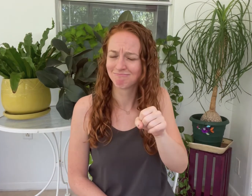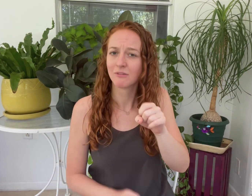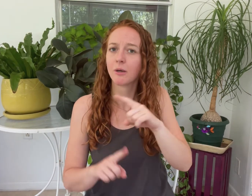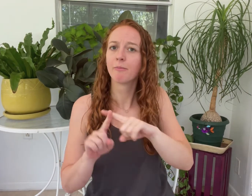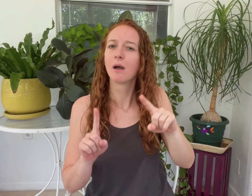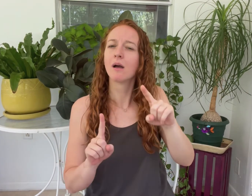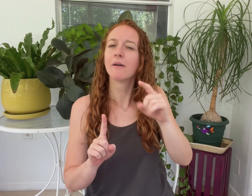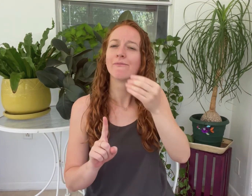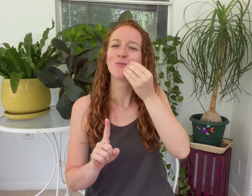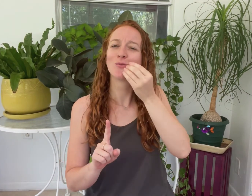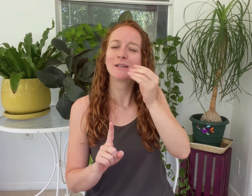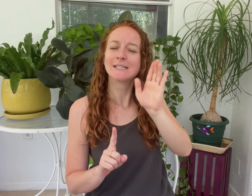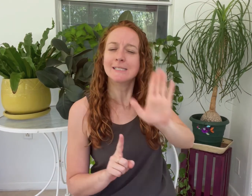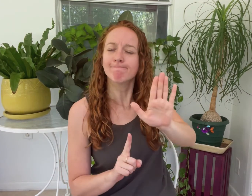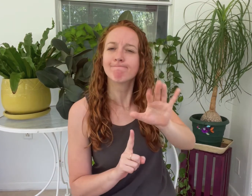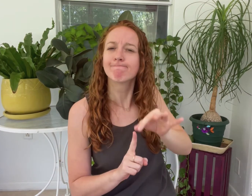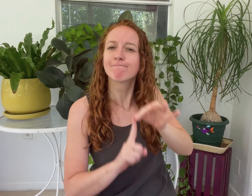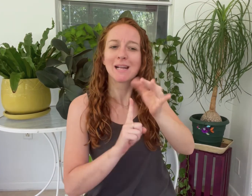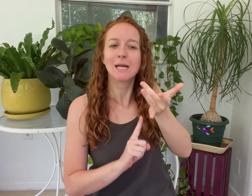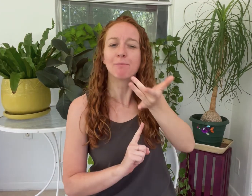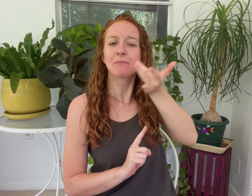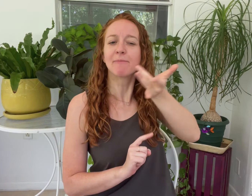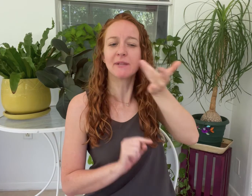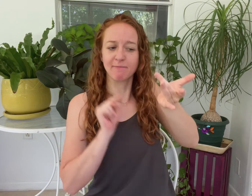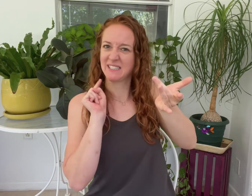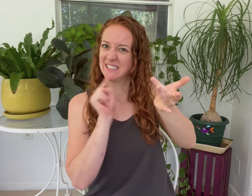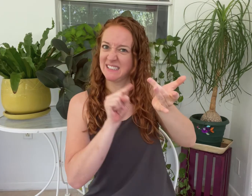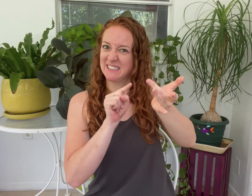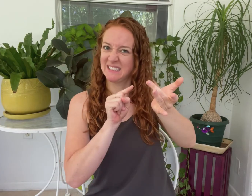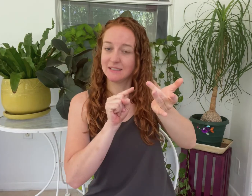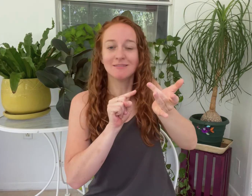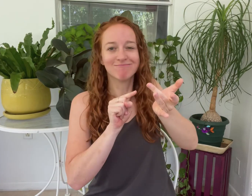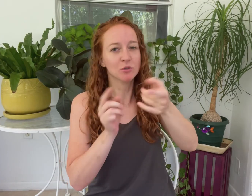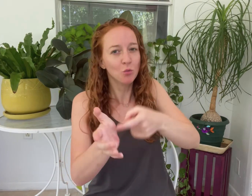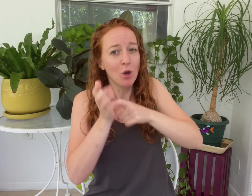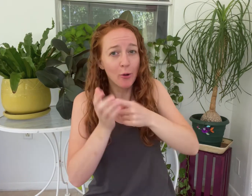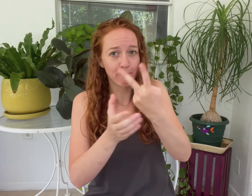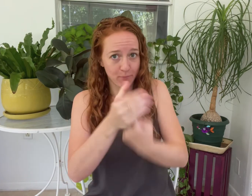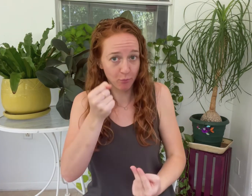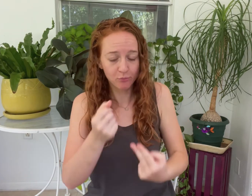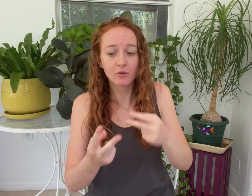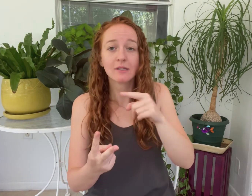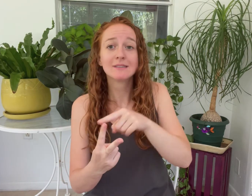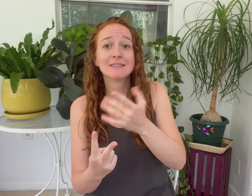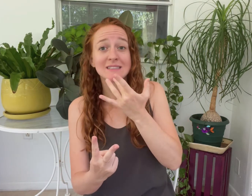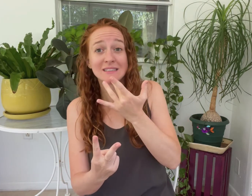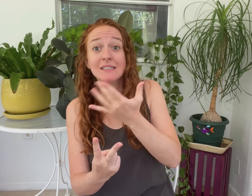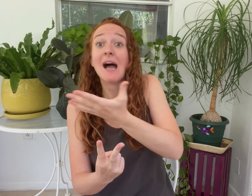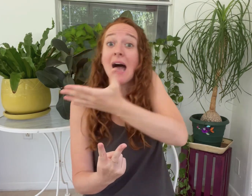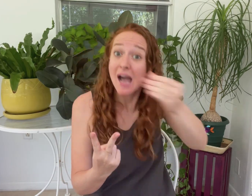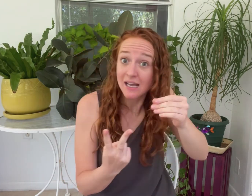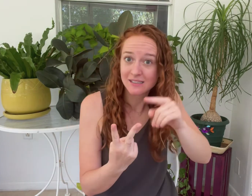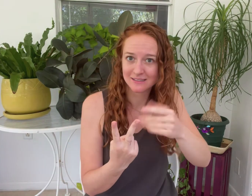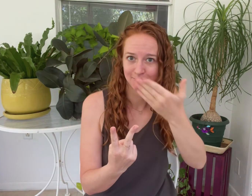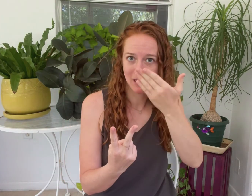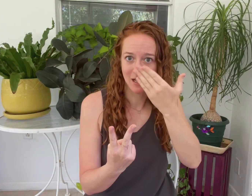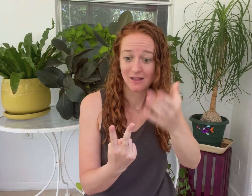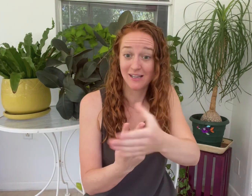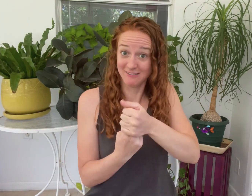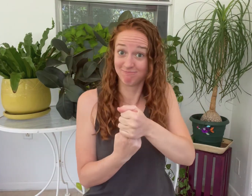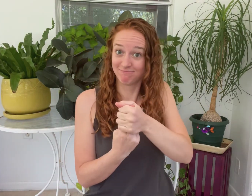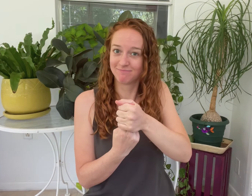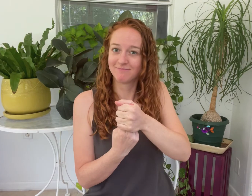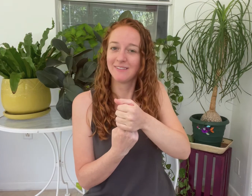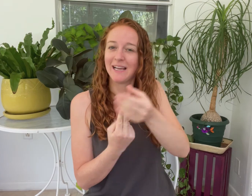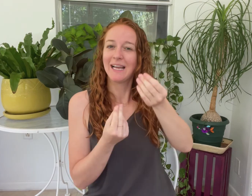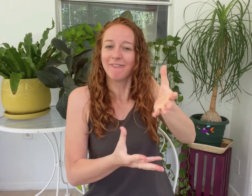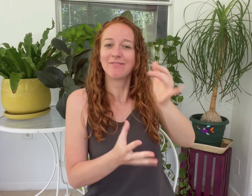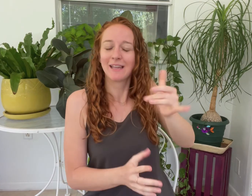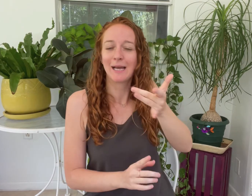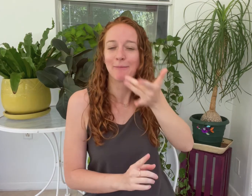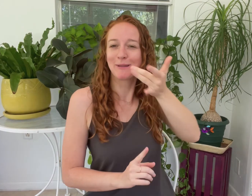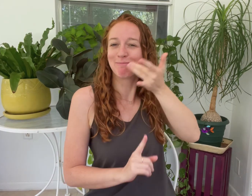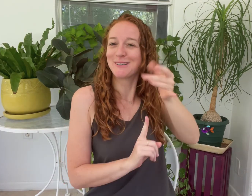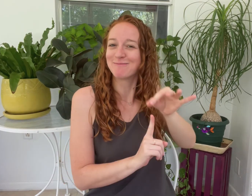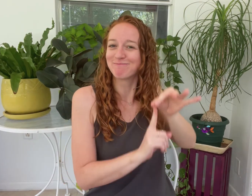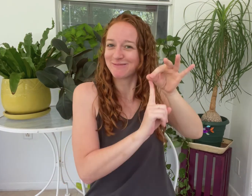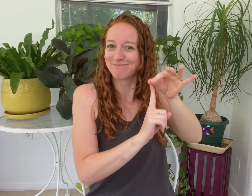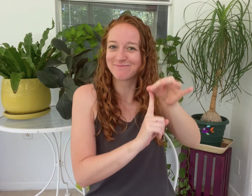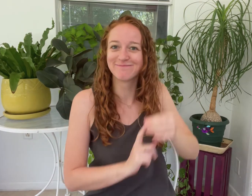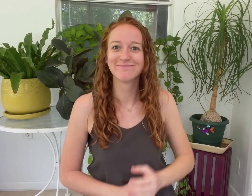it’s a combination of taste and smell that gives us what we know as flavor.